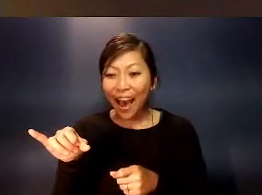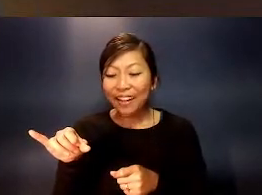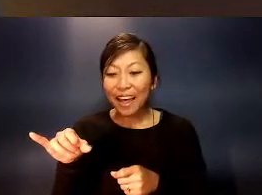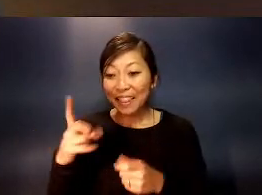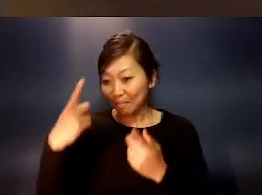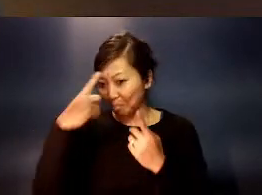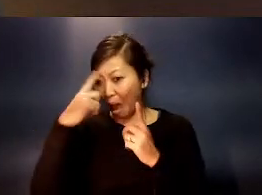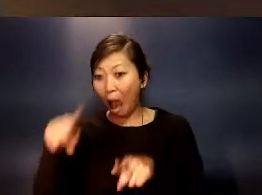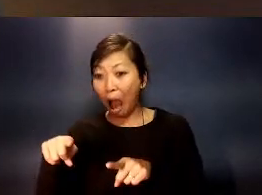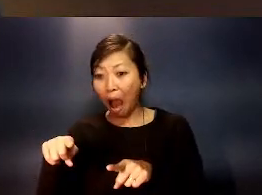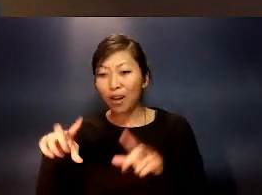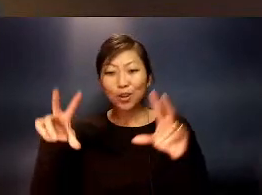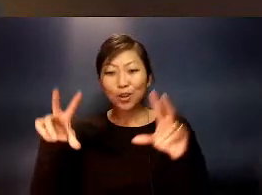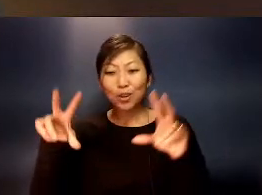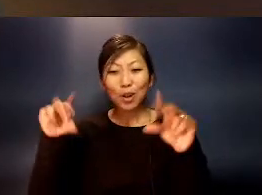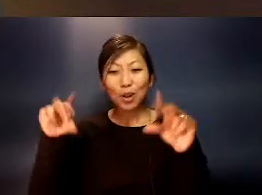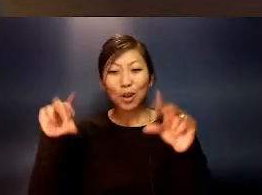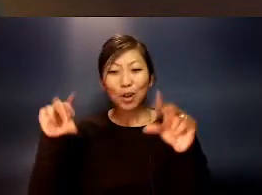IN FACT, IF YOU LOOK AT WHERE THE CHARTER QUESTIONS